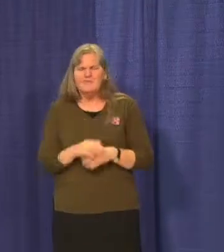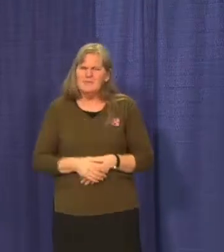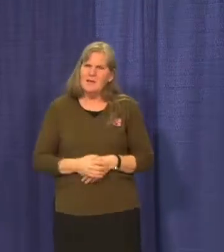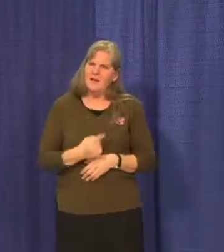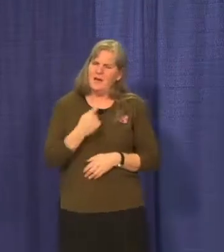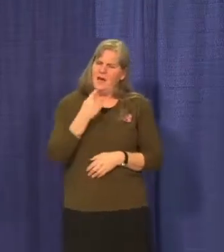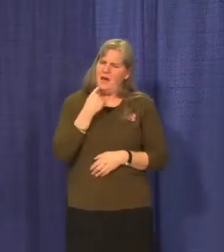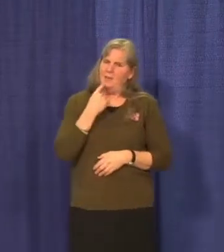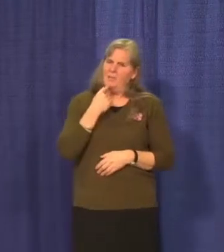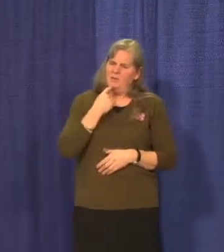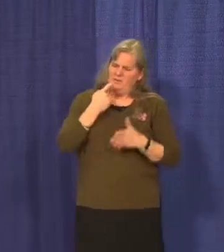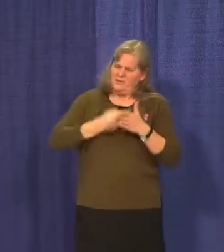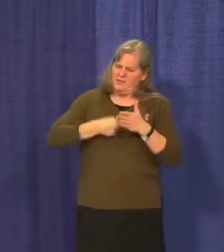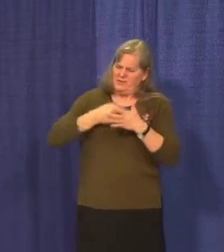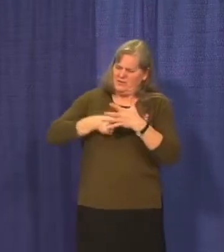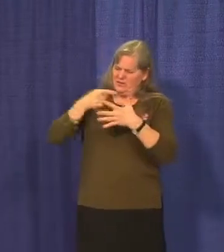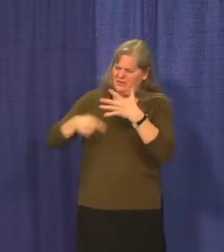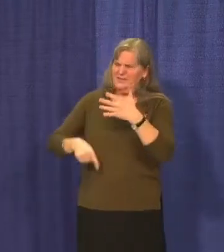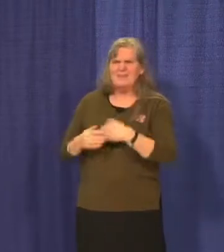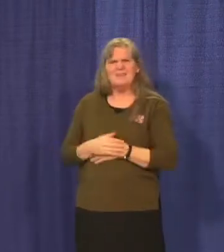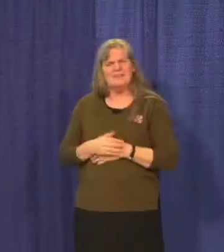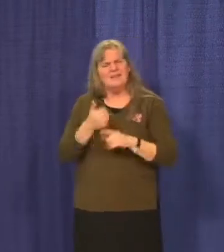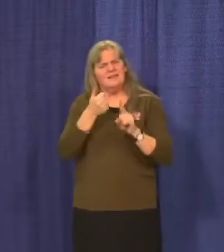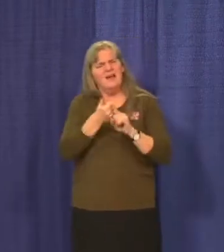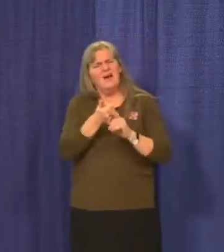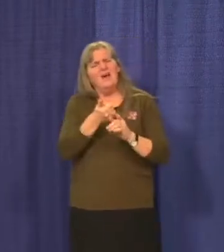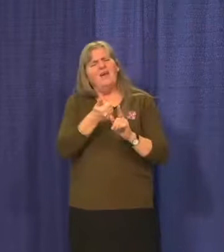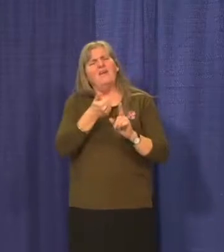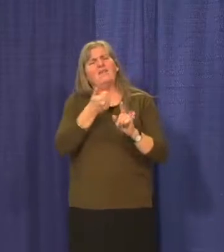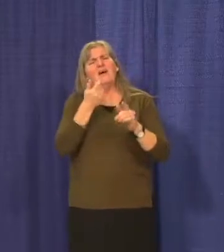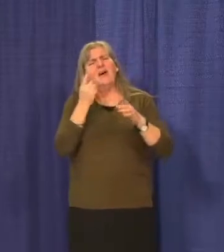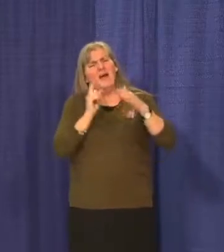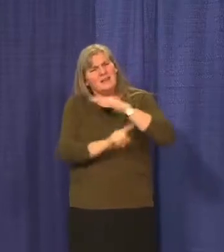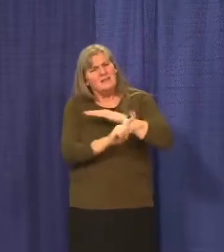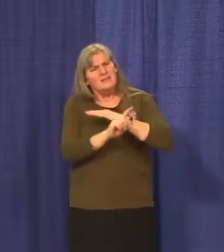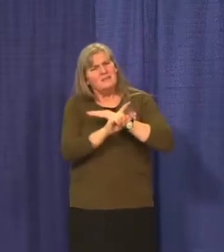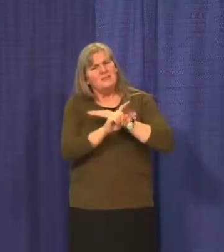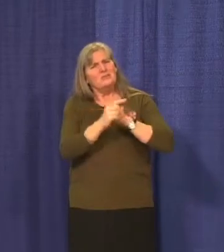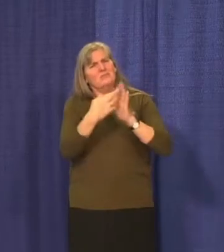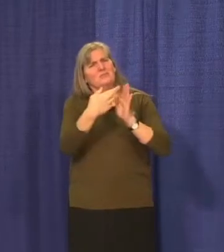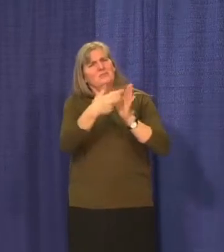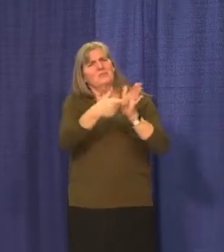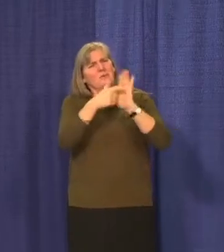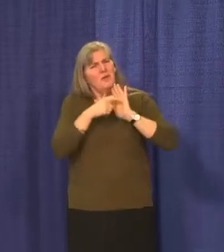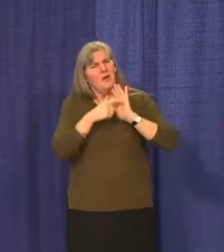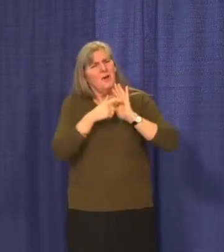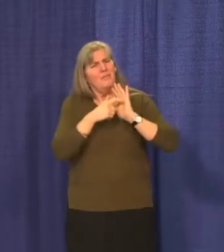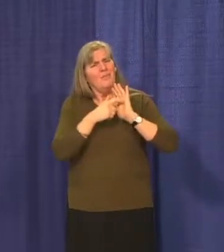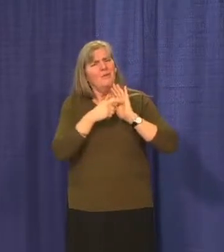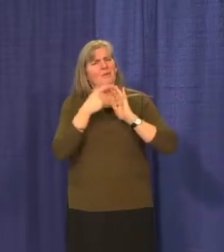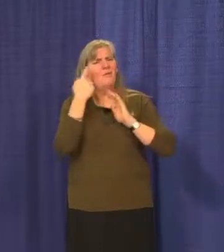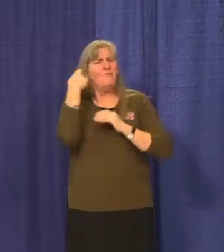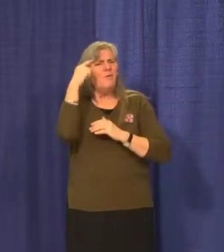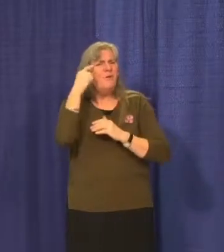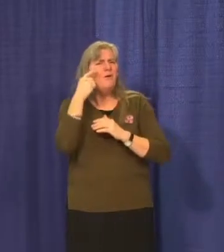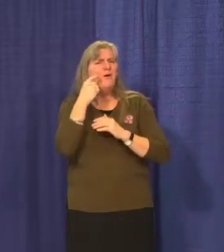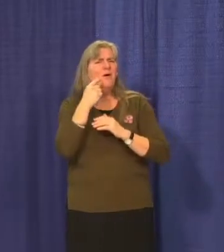Any of these charges are disappointing and concerning. The self isolation requirements are in place to prevent the spread of COVID-19 in our